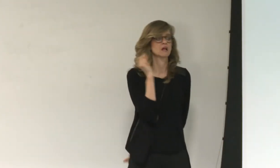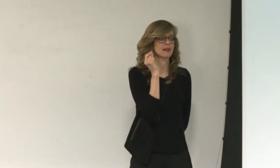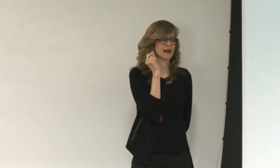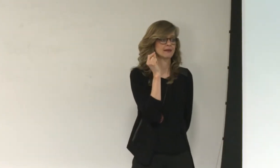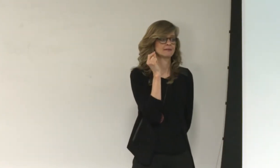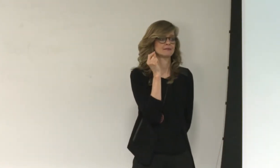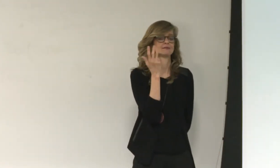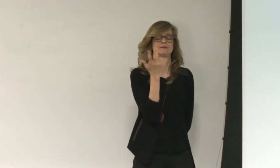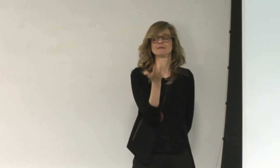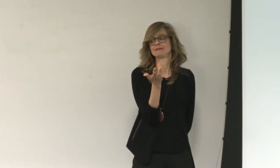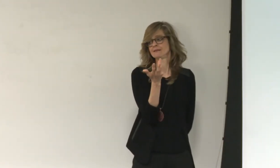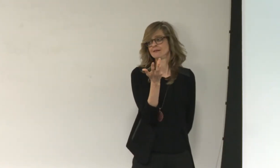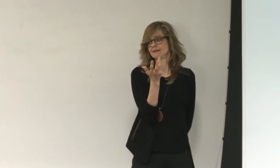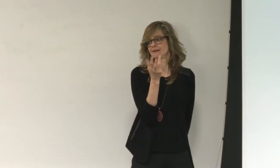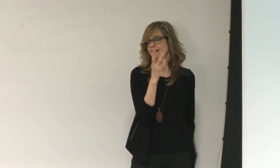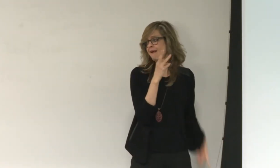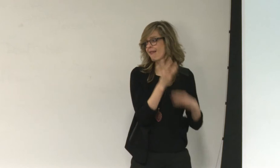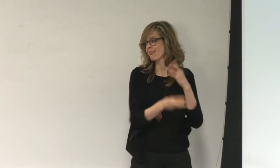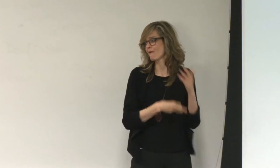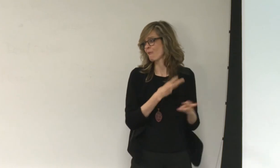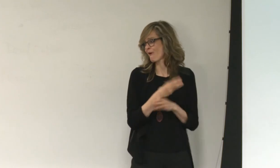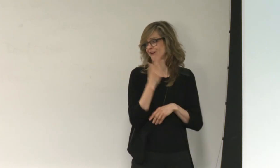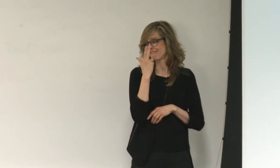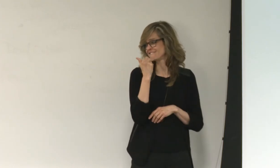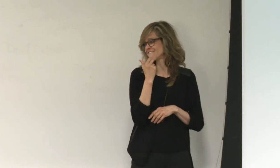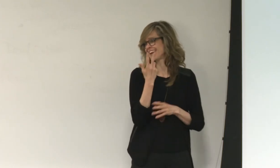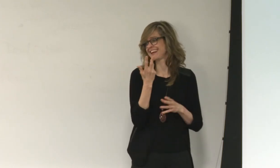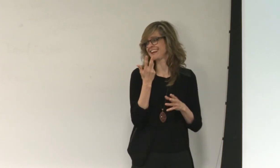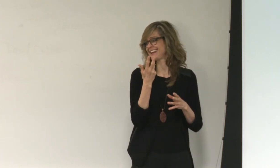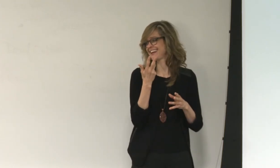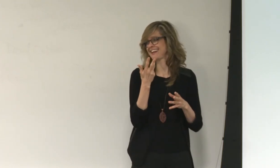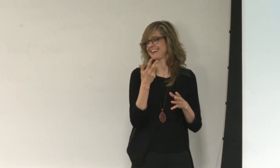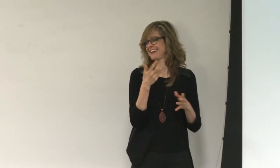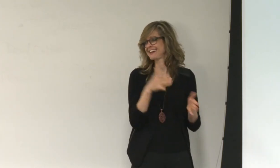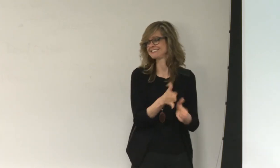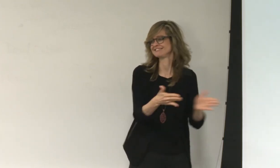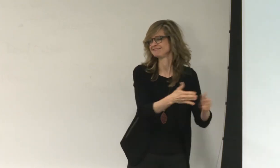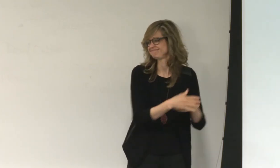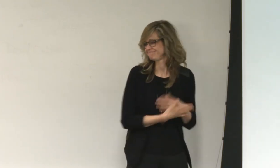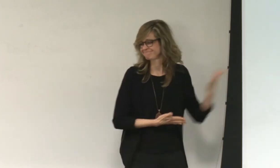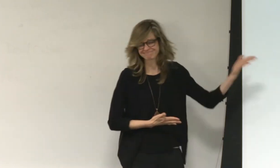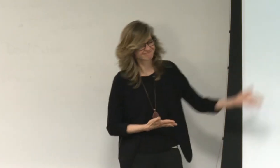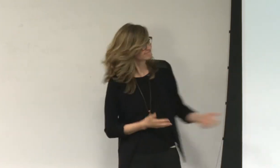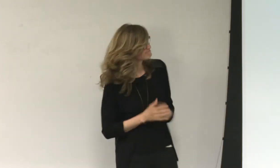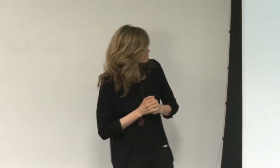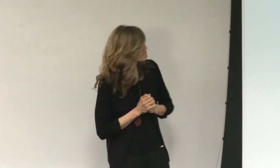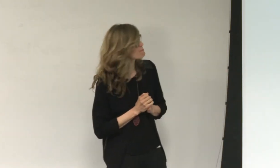SO, GALLAUDET UNIVERSITY POPPED UP. THE WORLD IS VERY FUNNY HOW IT LEADS OUR PATHS.